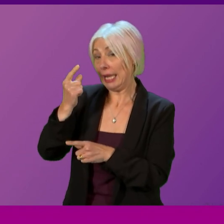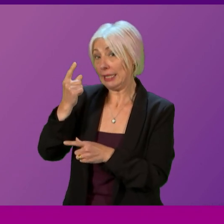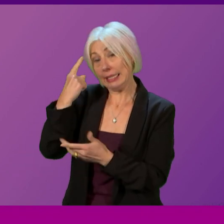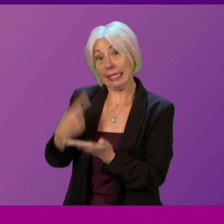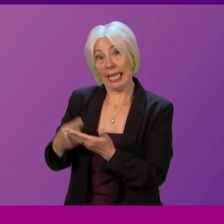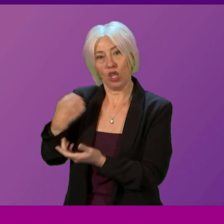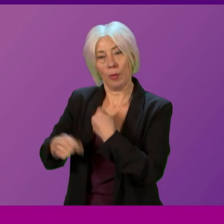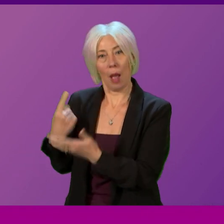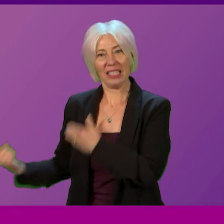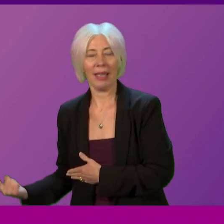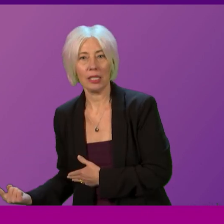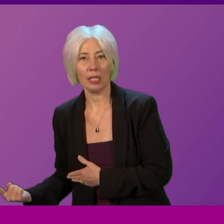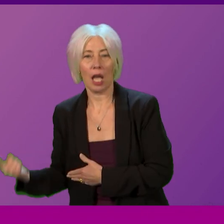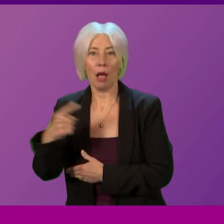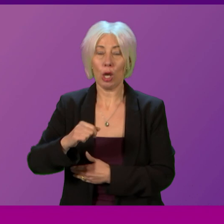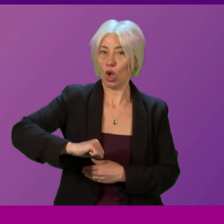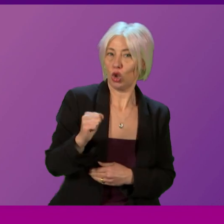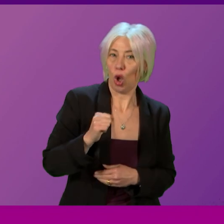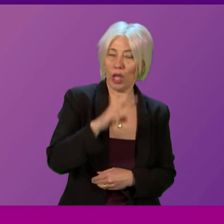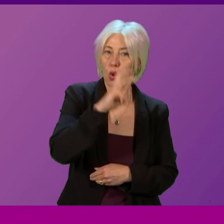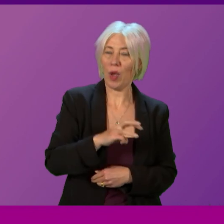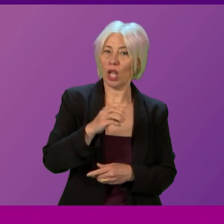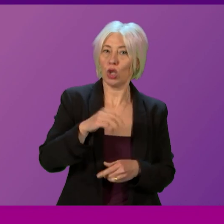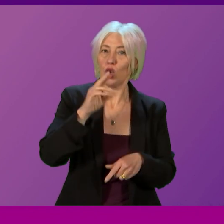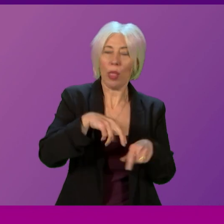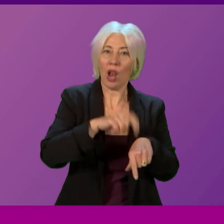but Scotland, Wales and Northern Ireland supposedly cannot.